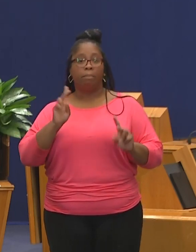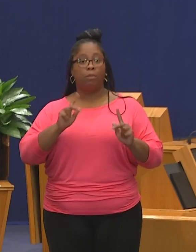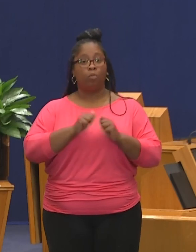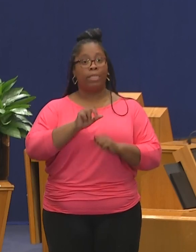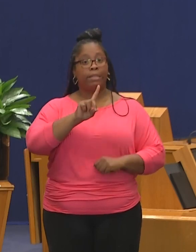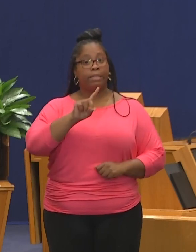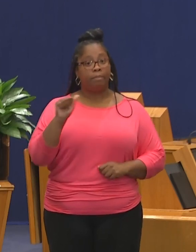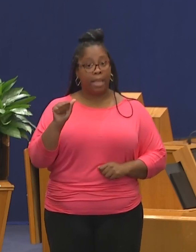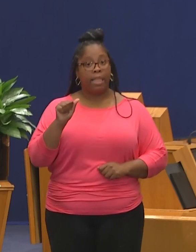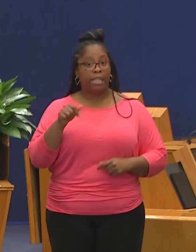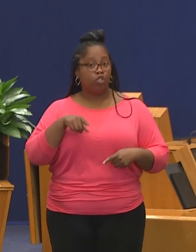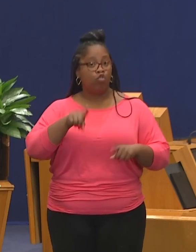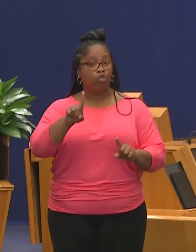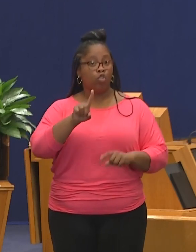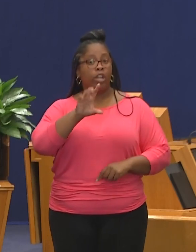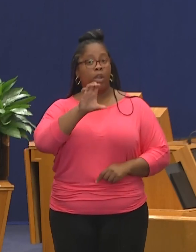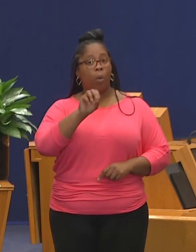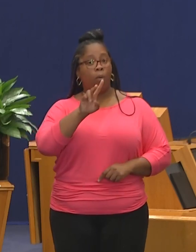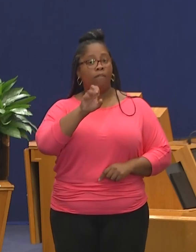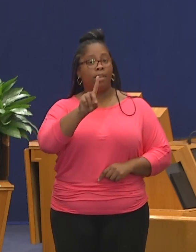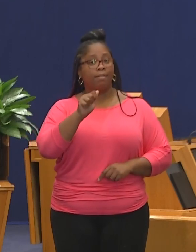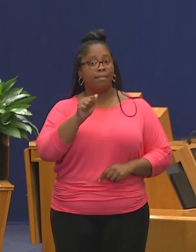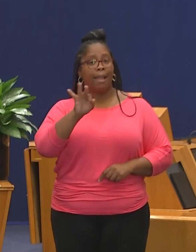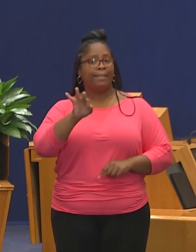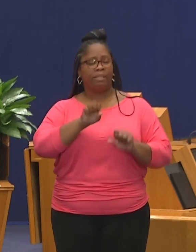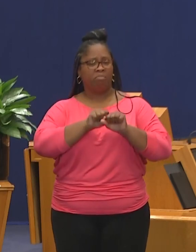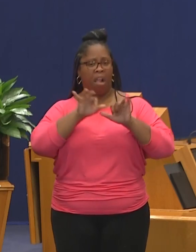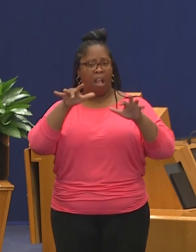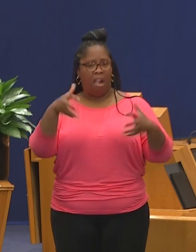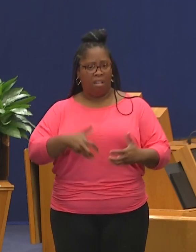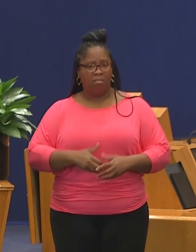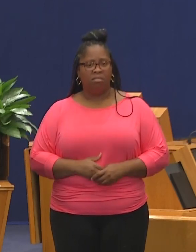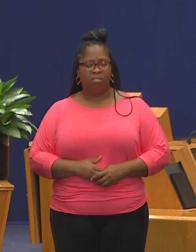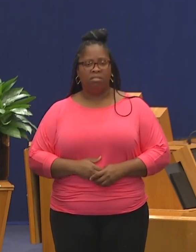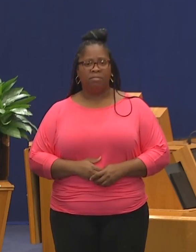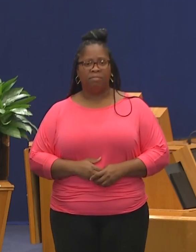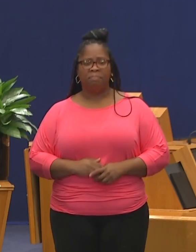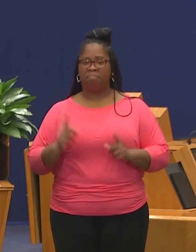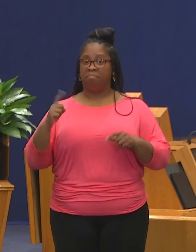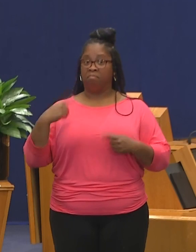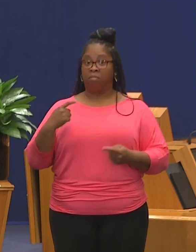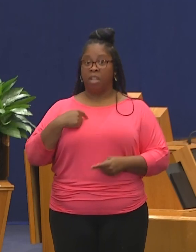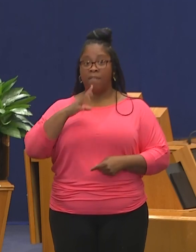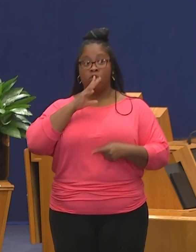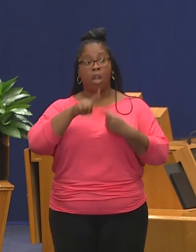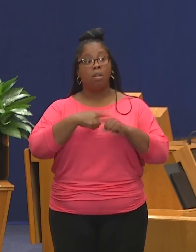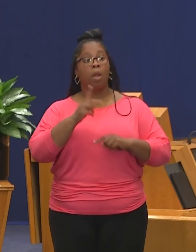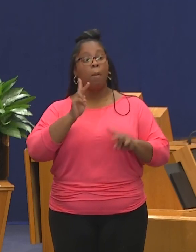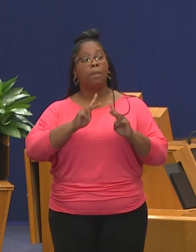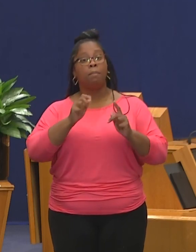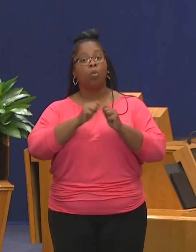ABILITIES OR PEOPLE WITH DISABILITIES DURING THE COVID-19 PANDEMIC.